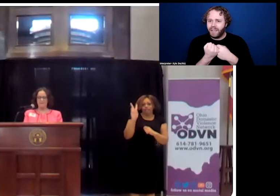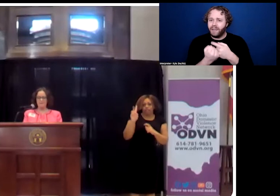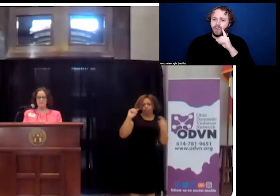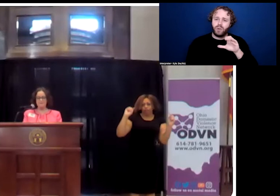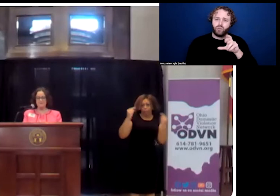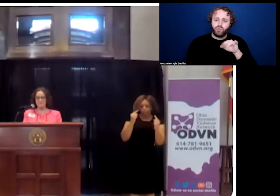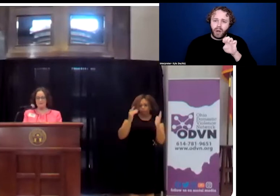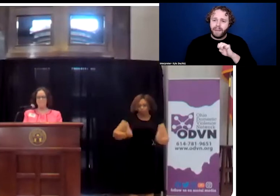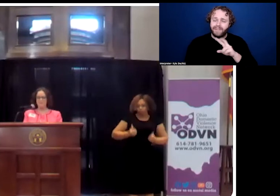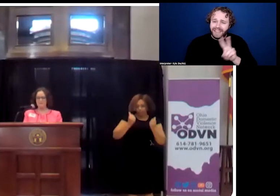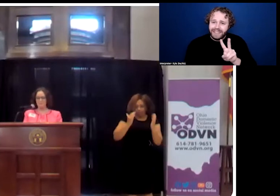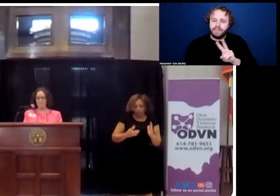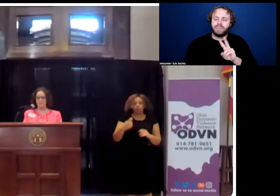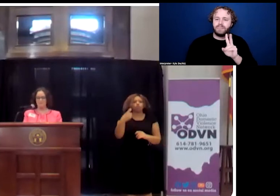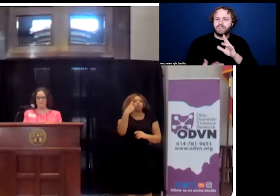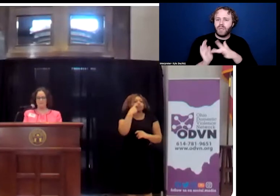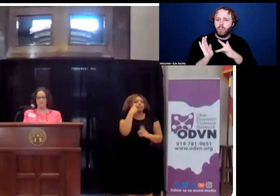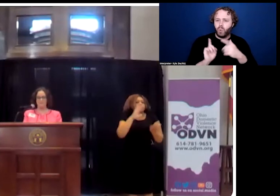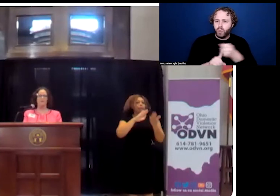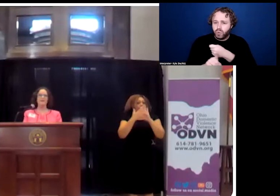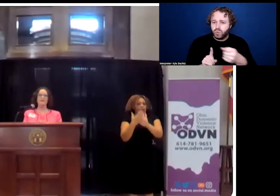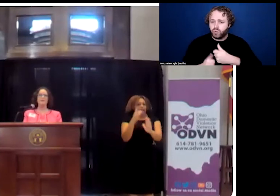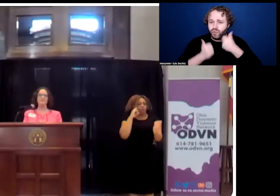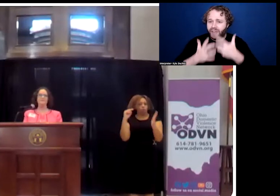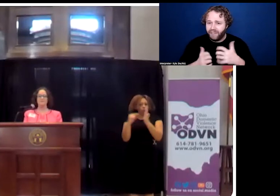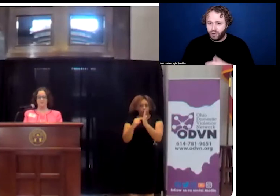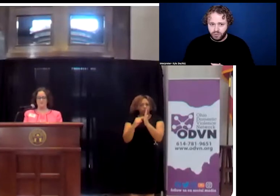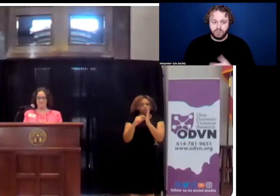Kim recently became the victim witness director for the Stark County Prosecutor's Office,